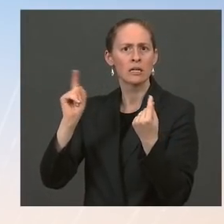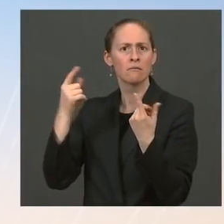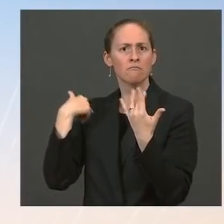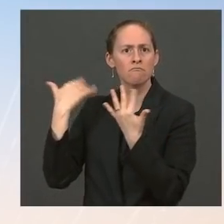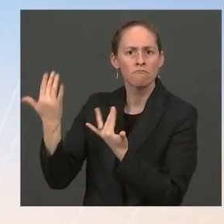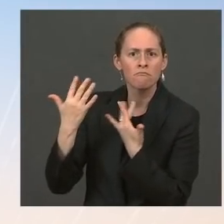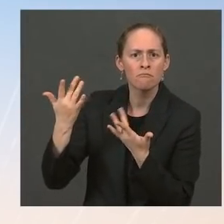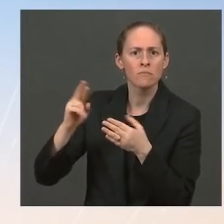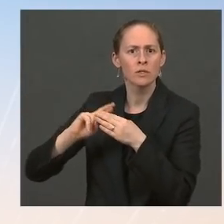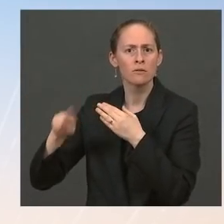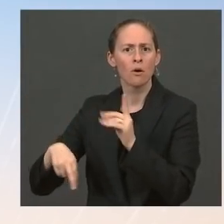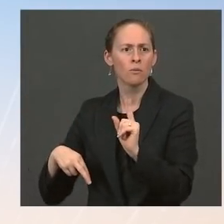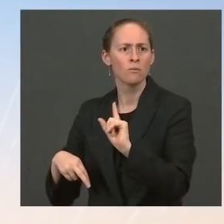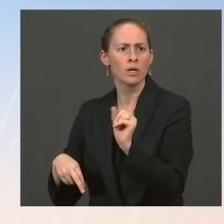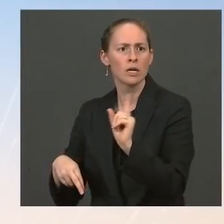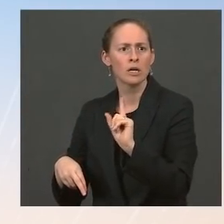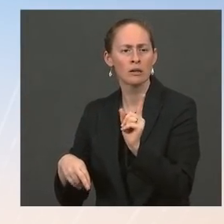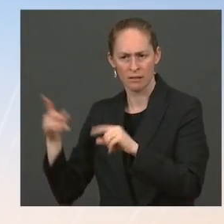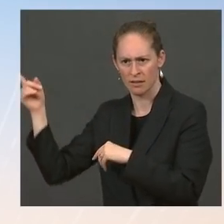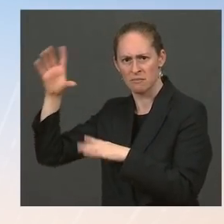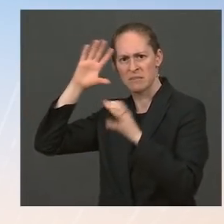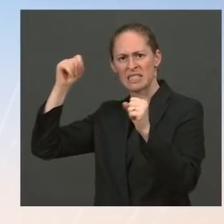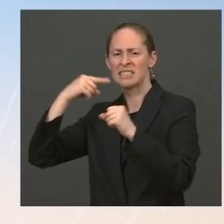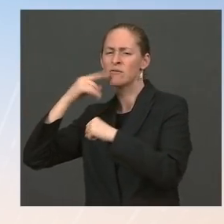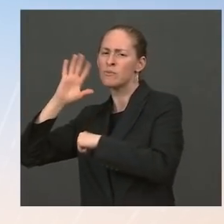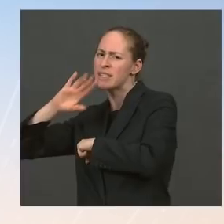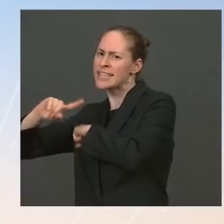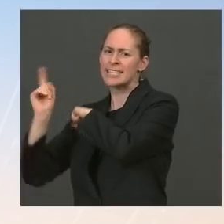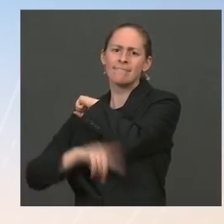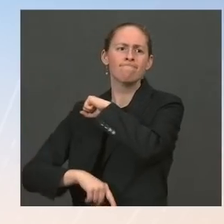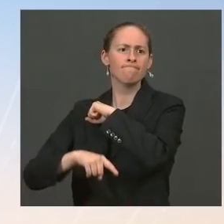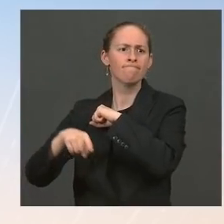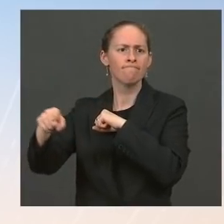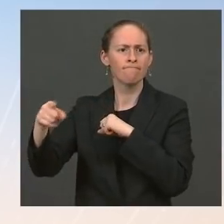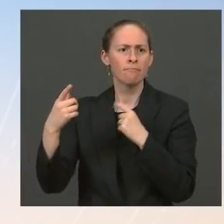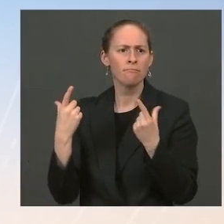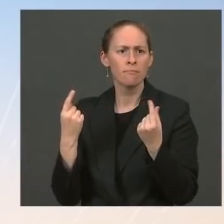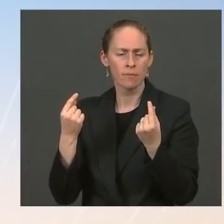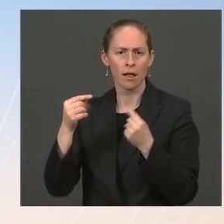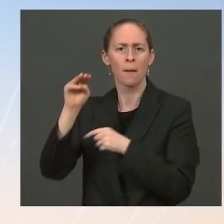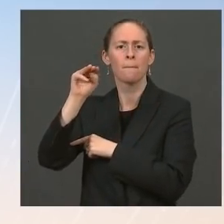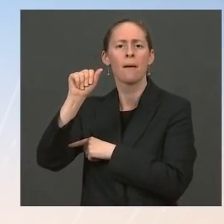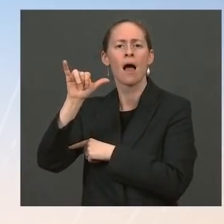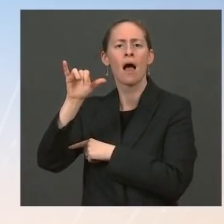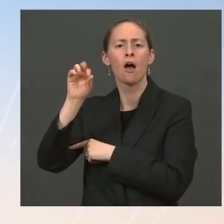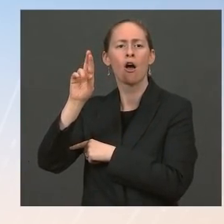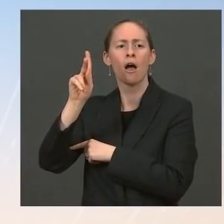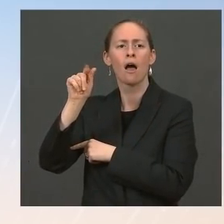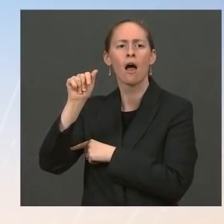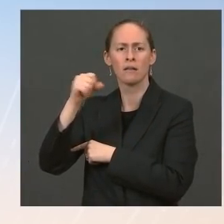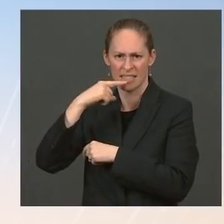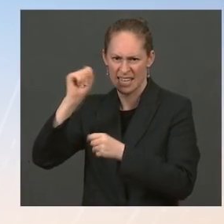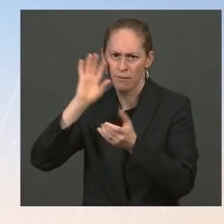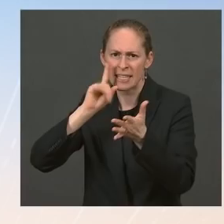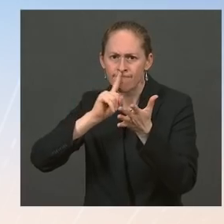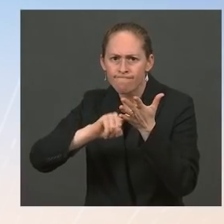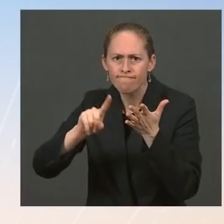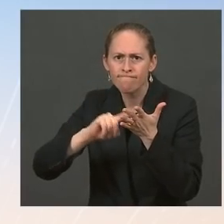Secretary Mayorkas said an investigation would turnaround in a week. Were the President and the Secretary too hasty in those remarks? Ms. Psaki: I know the Secretary spoke to this,